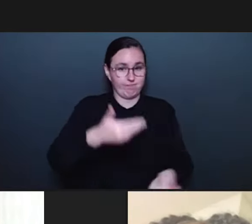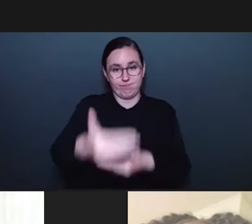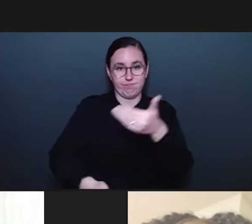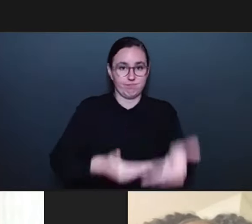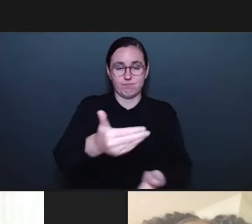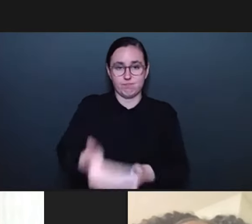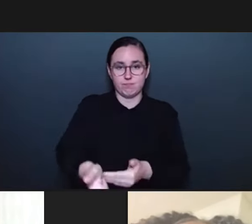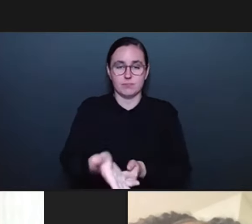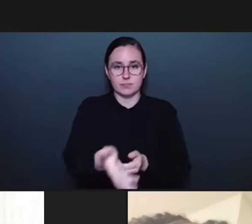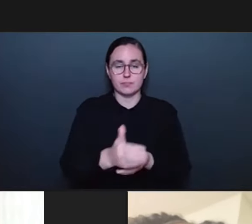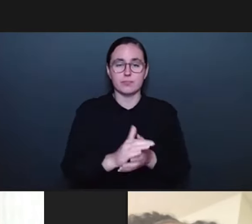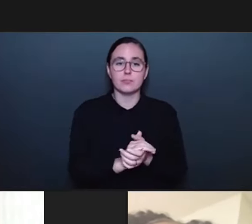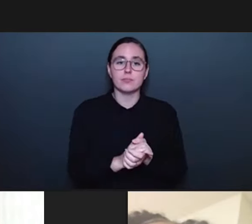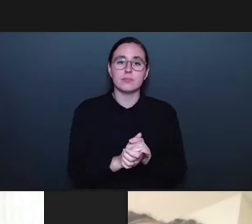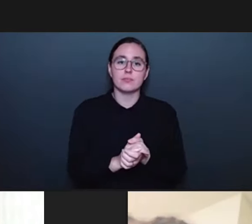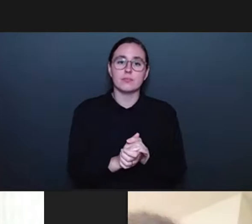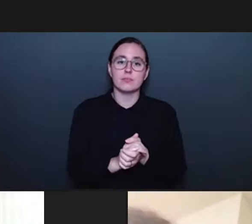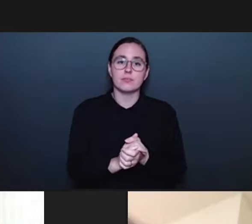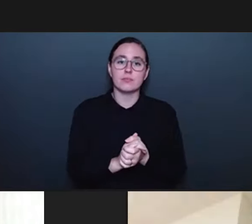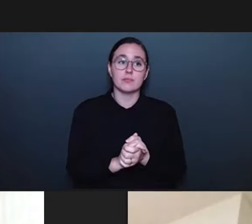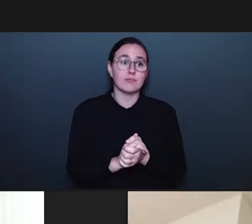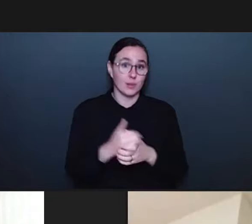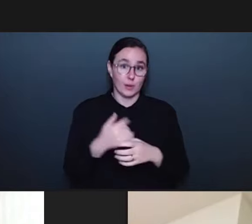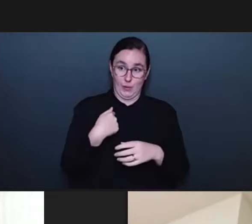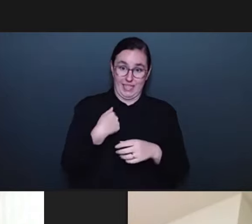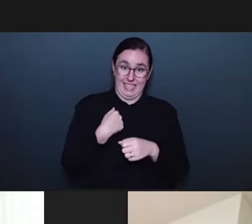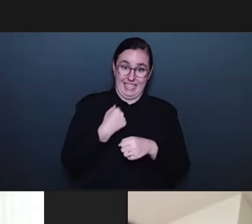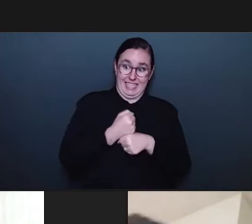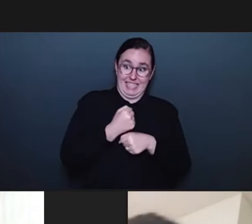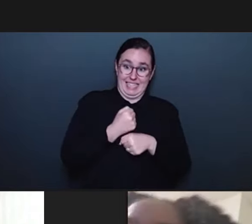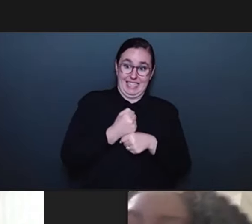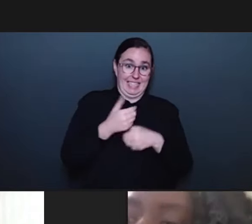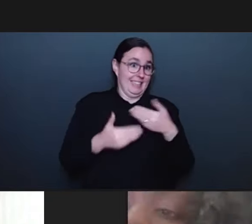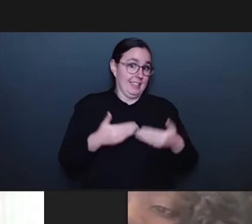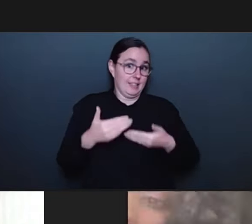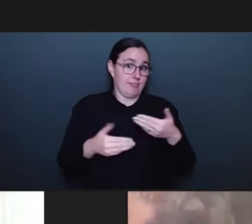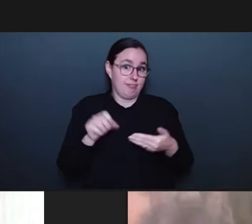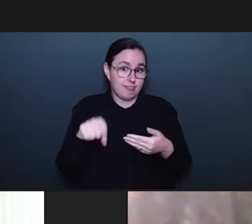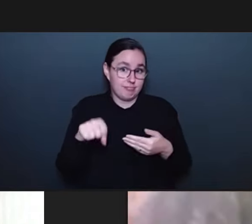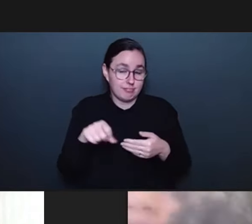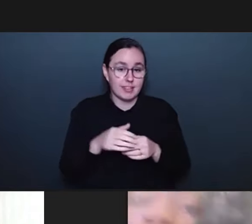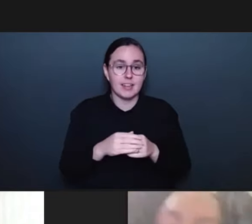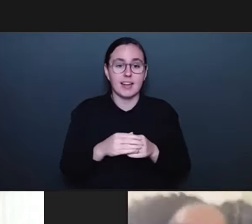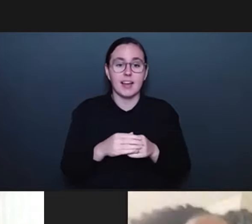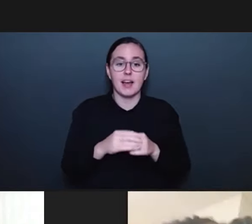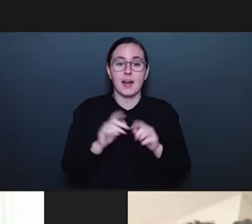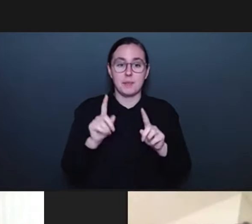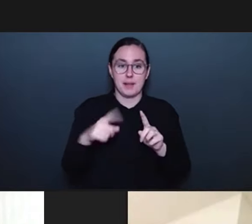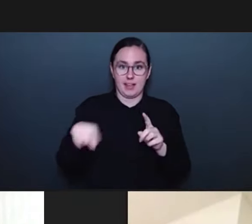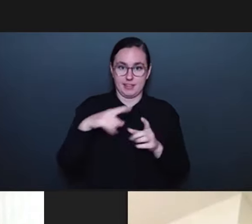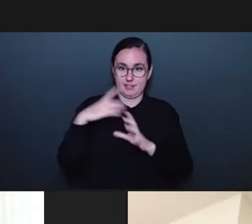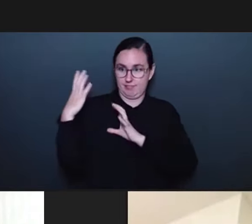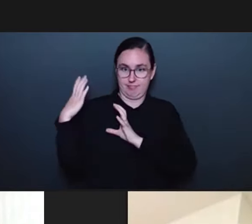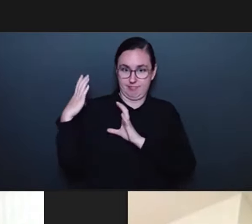but it's really going to land squarely in your lap and the lap of my grandchildren. The question is,